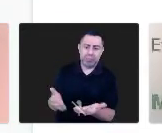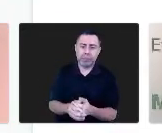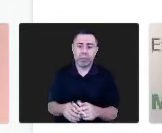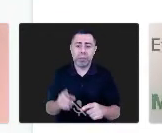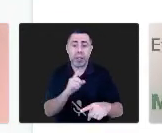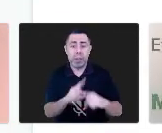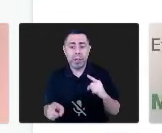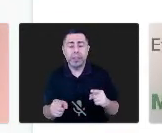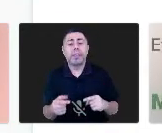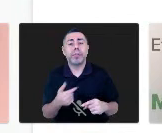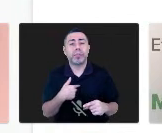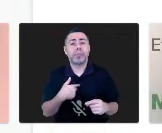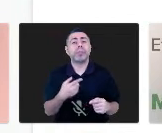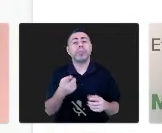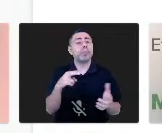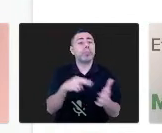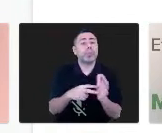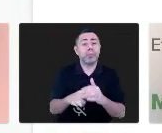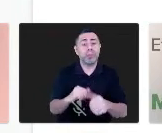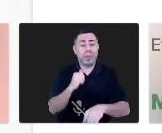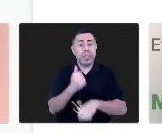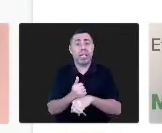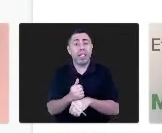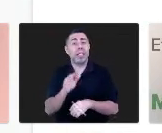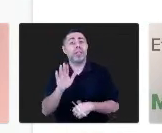yourself is setting a job search schedule so what i typically recommend you don't have to